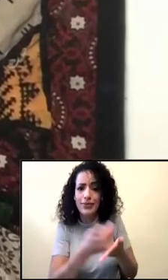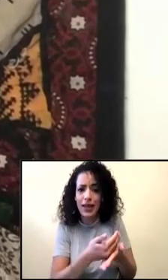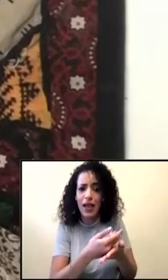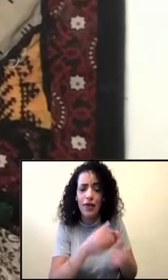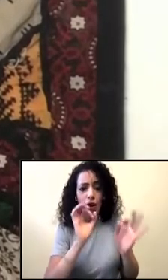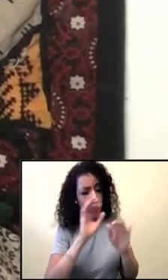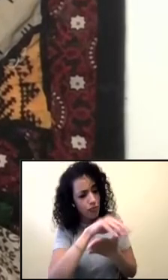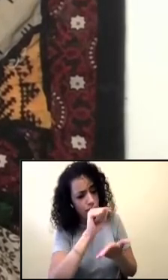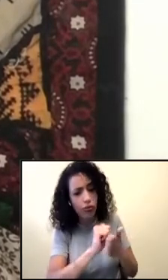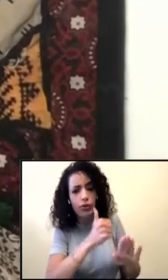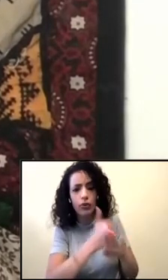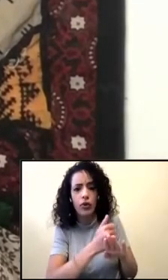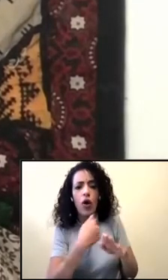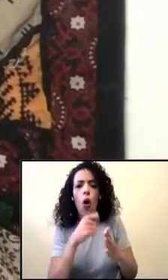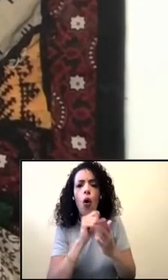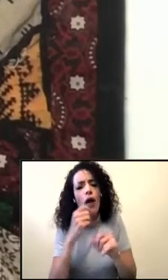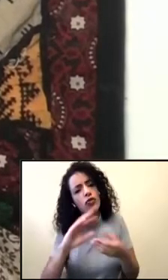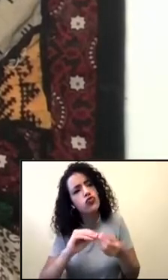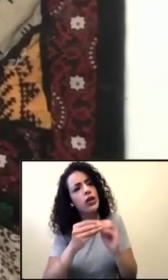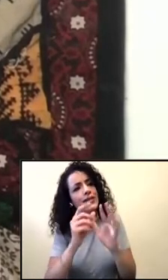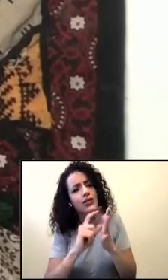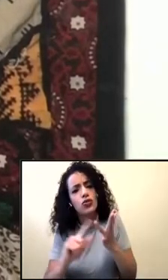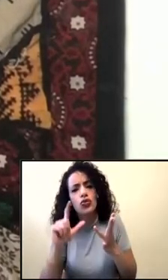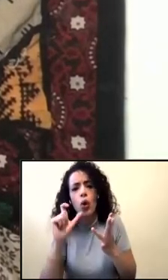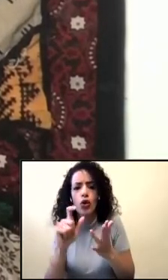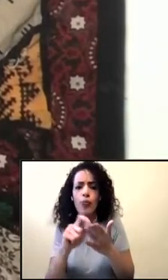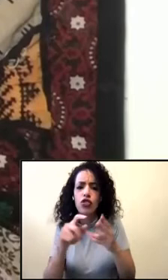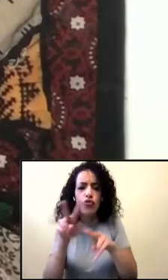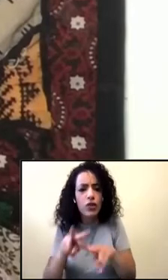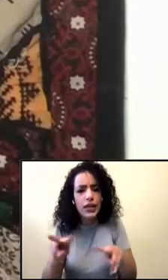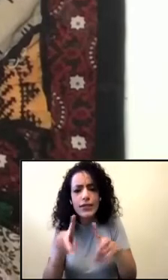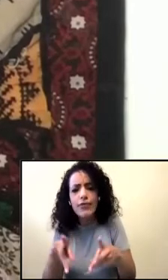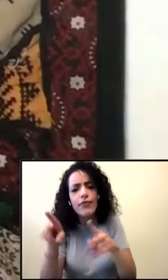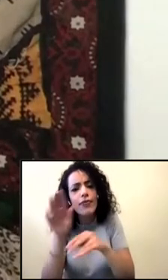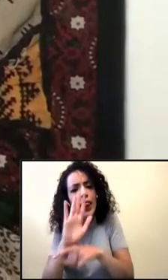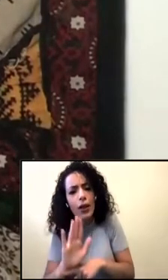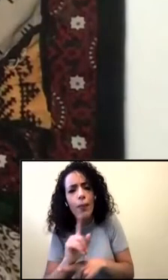or I've written a book. Because over time and and from our work we've realized that they get lost,